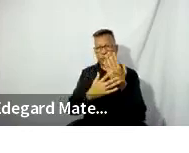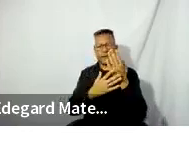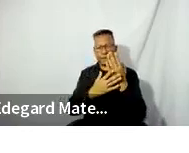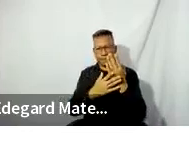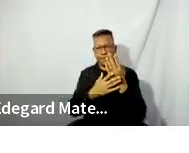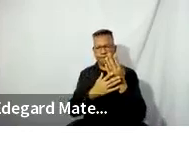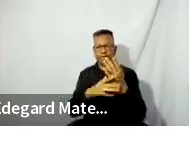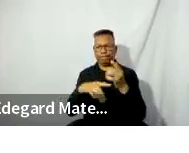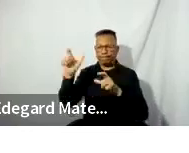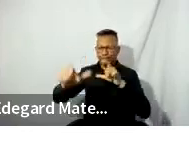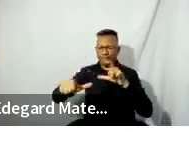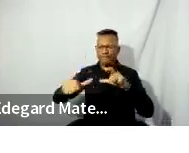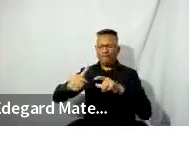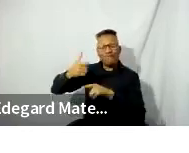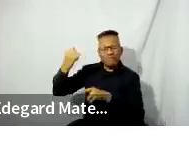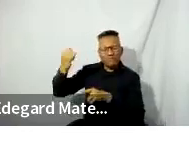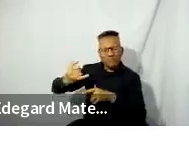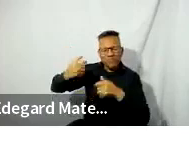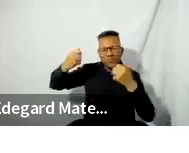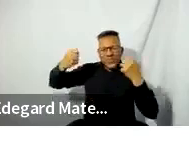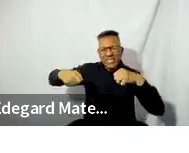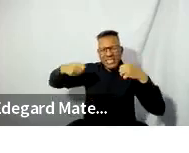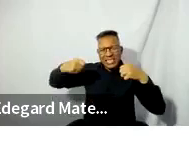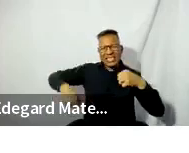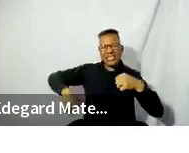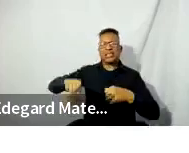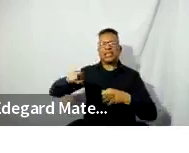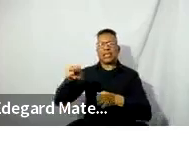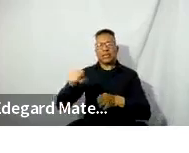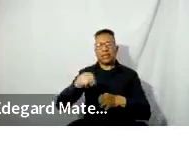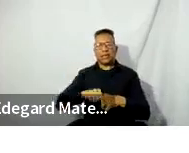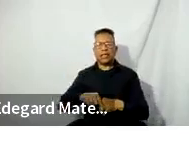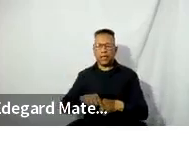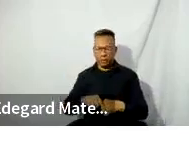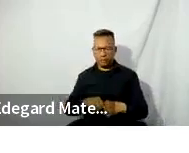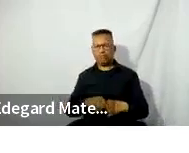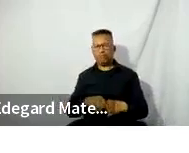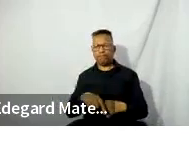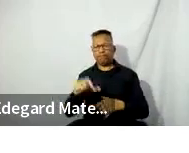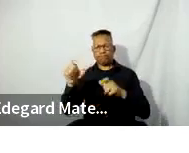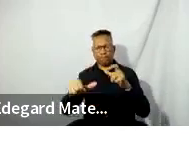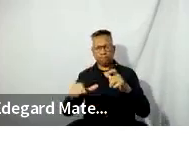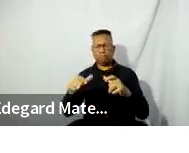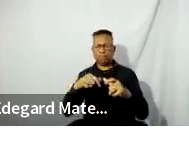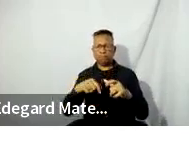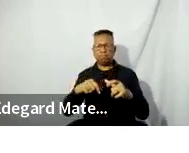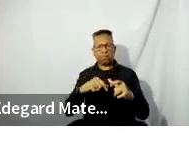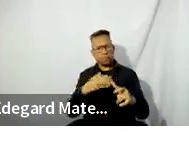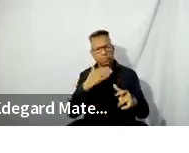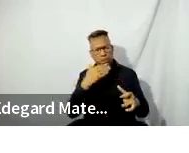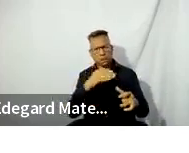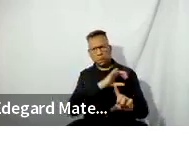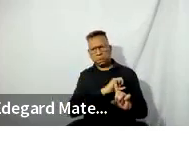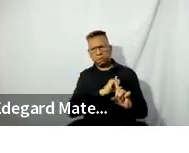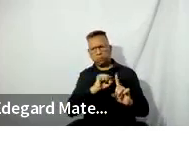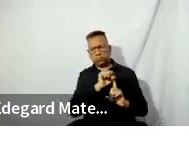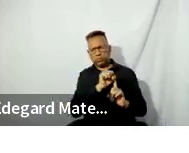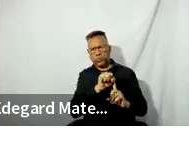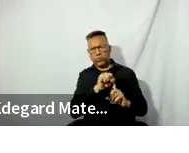creates the need to subject the behavior of the individual l social social requirements , and and together with and together with this